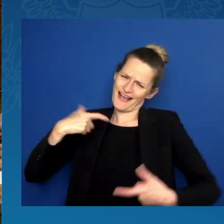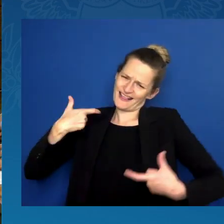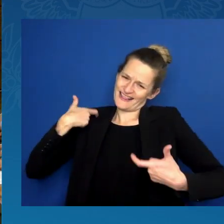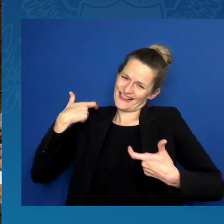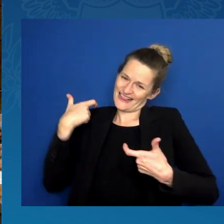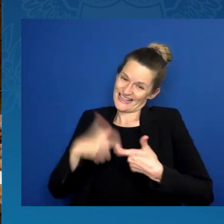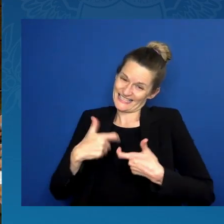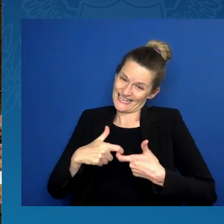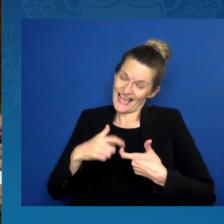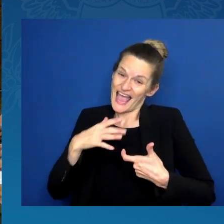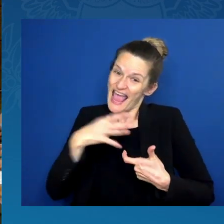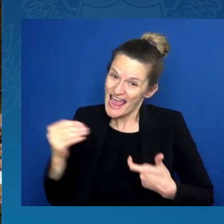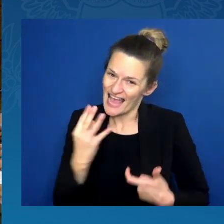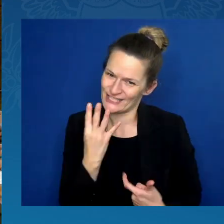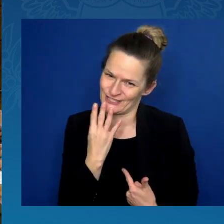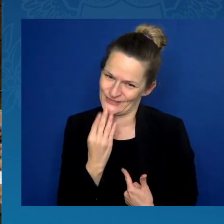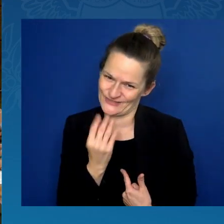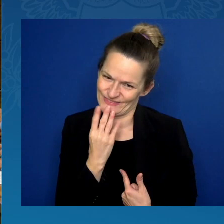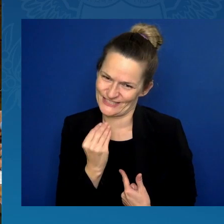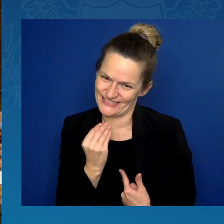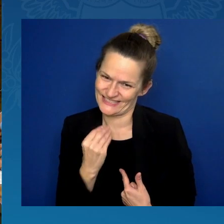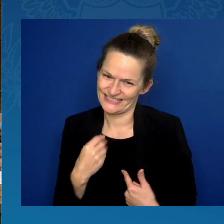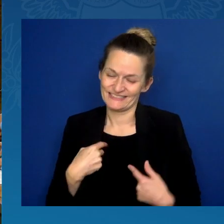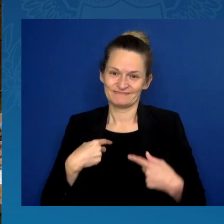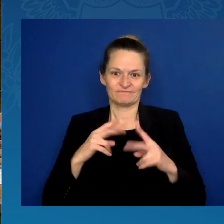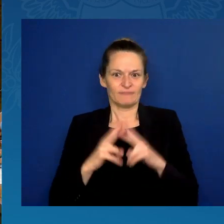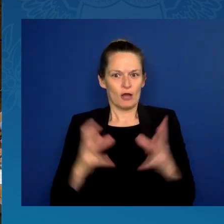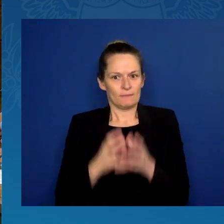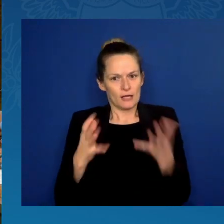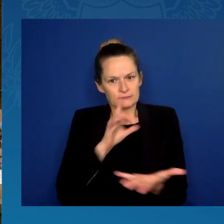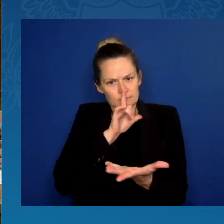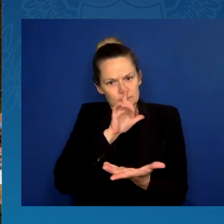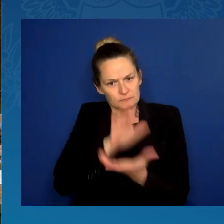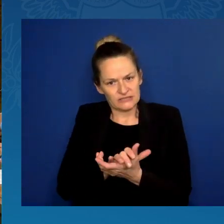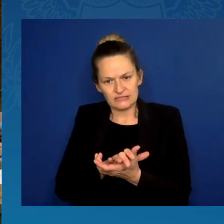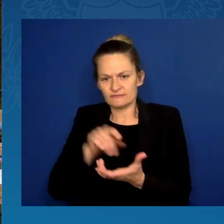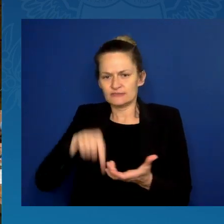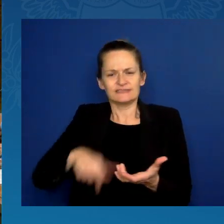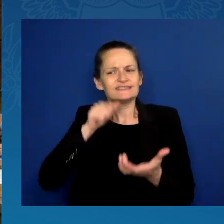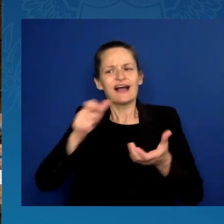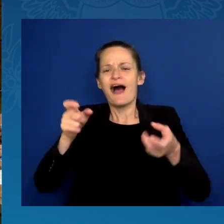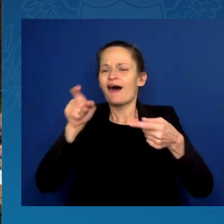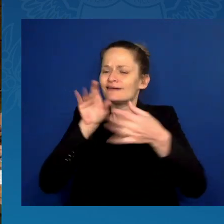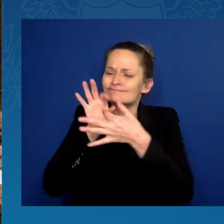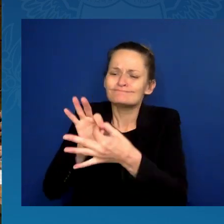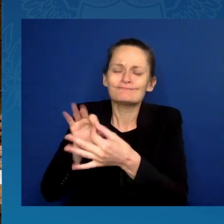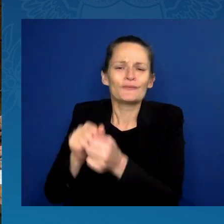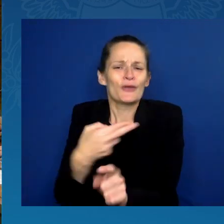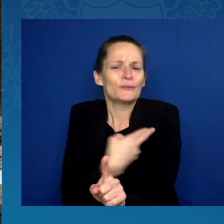that this is not an issue about religion as much as it is the issue of how giving women the right to choose.